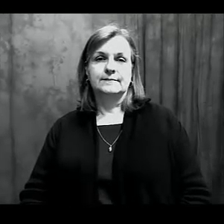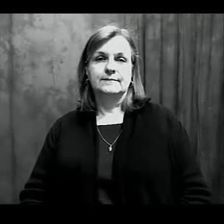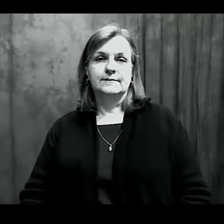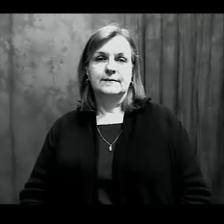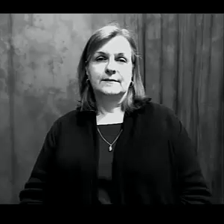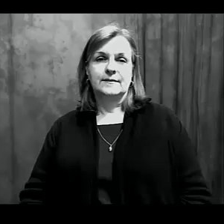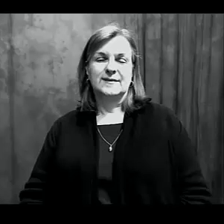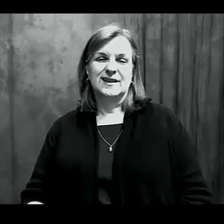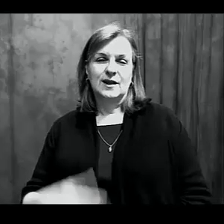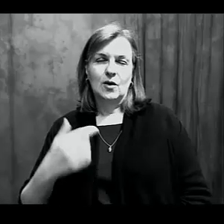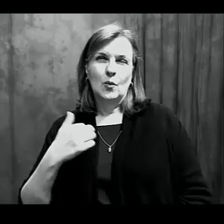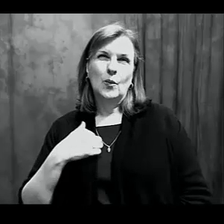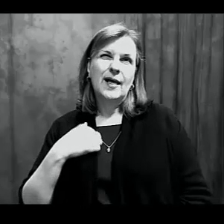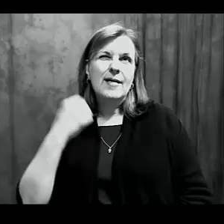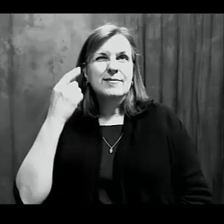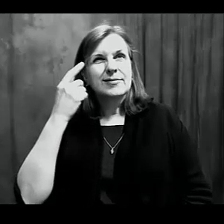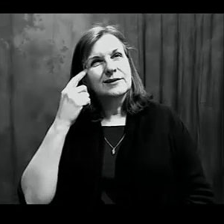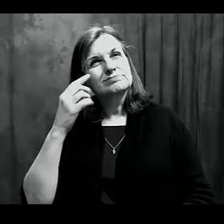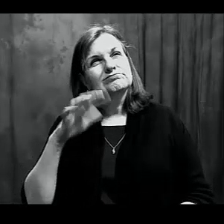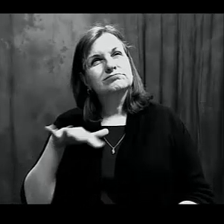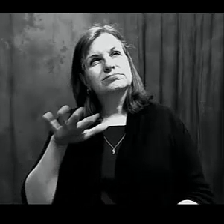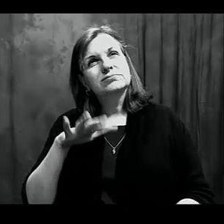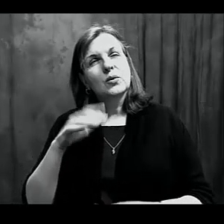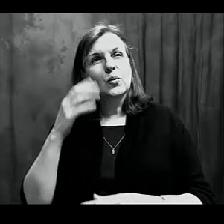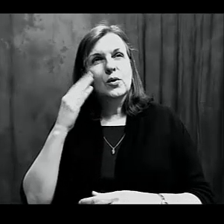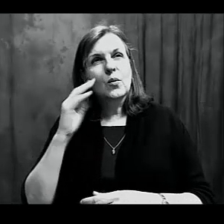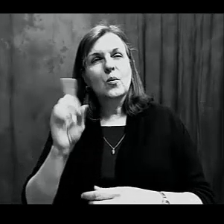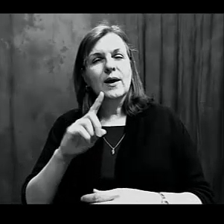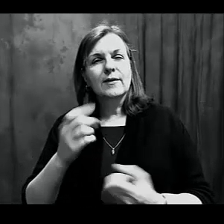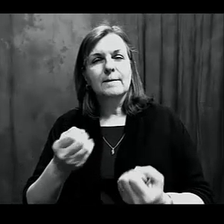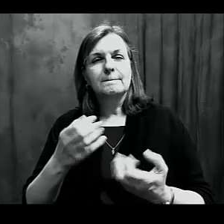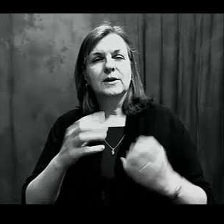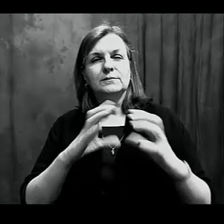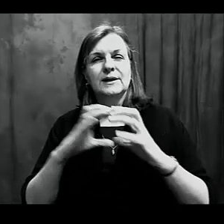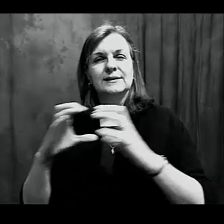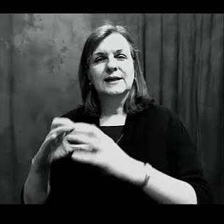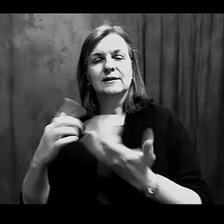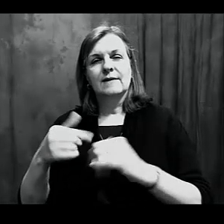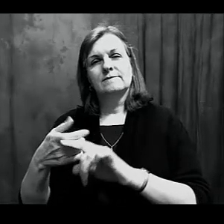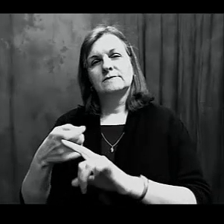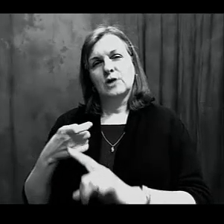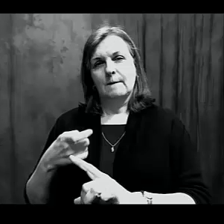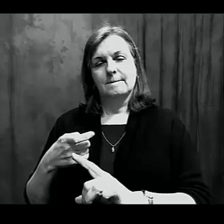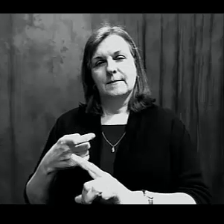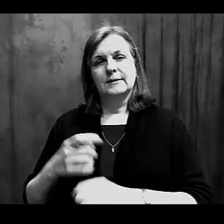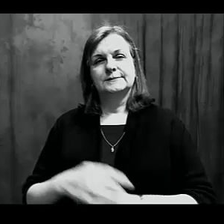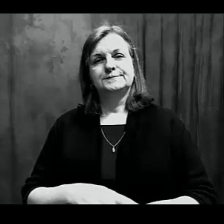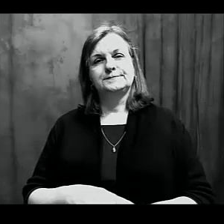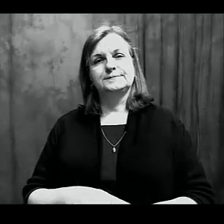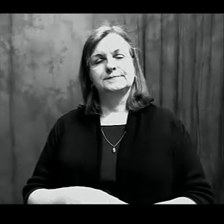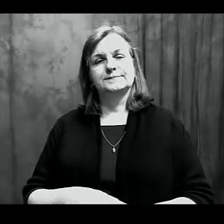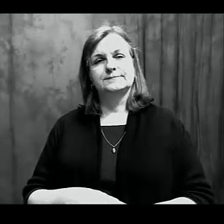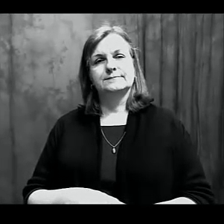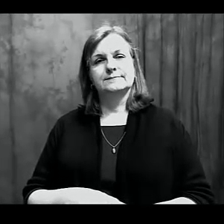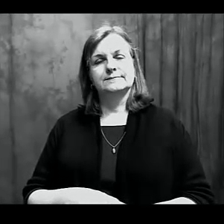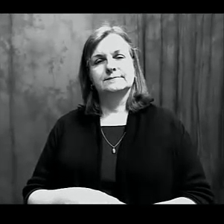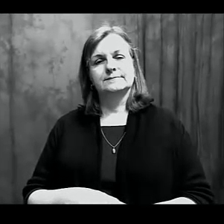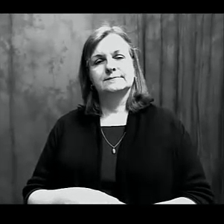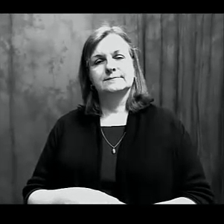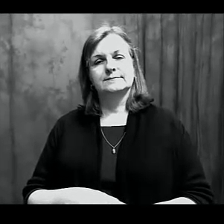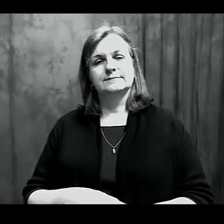we have a couple of ideas about where those multicellularity would've come from